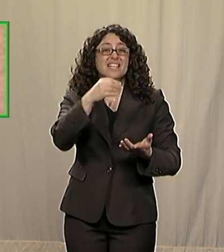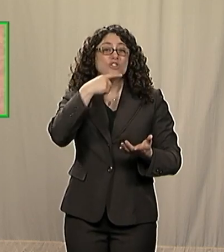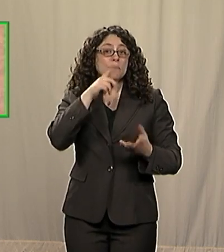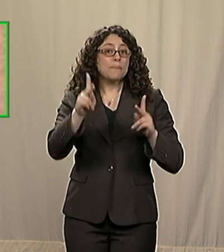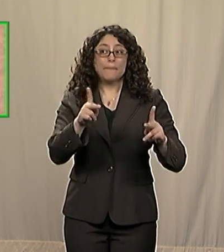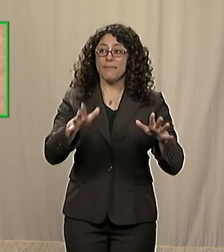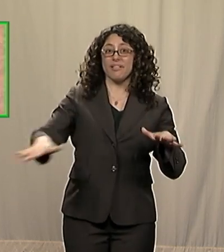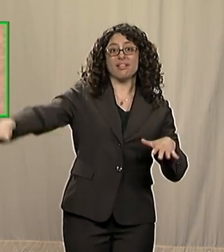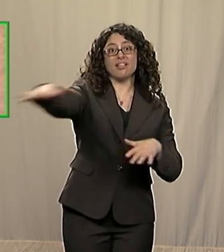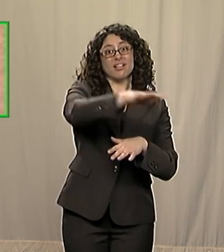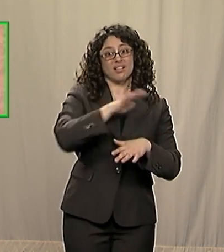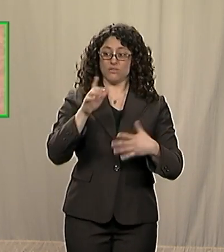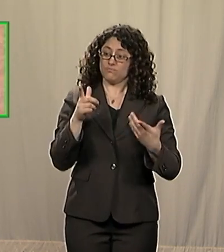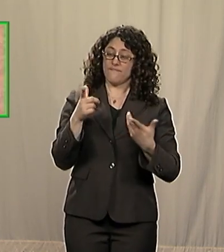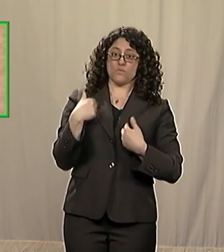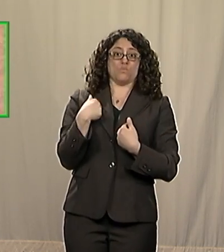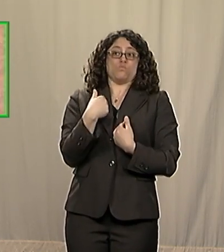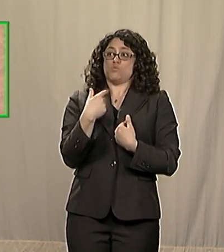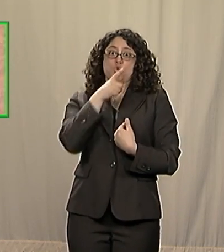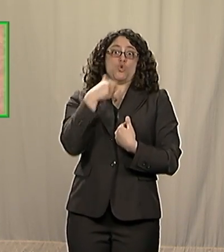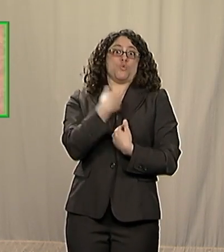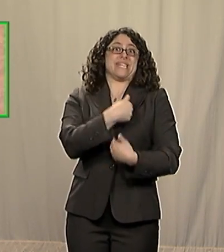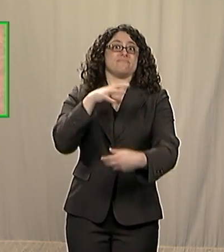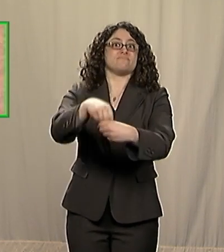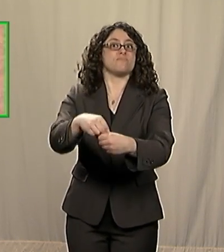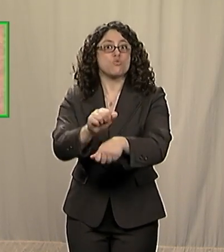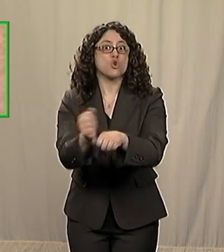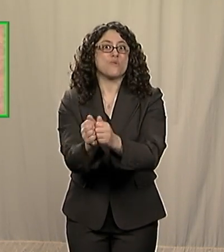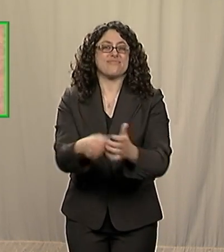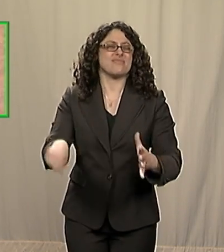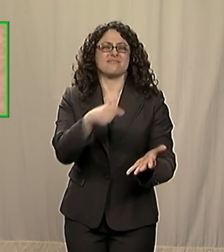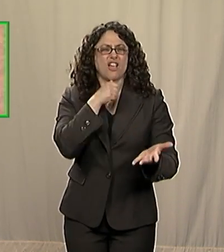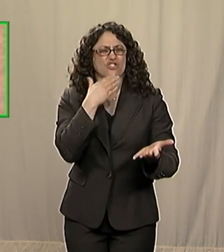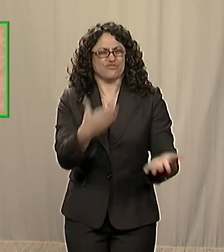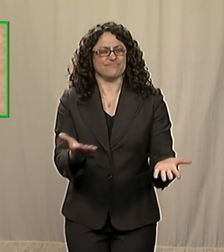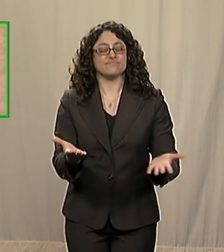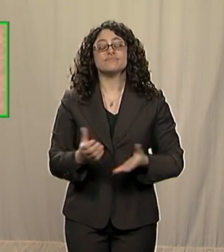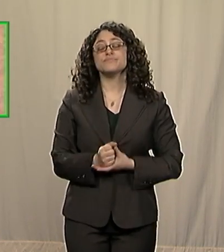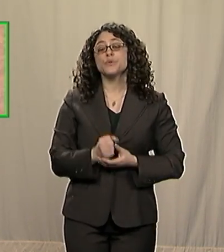So in conclusion, the concept of role has been problematic for a while.